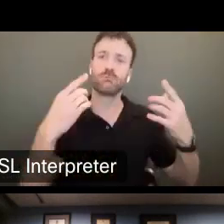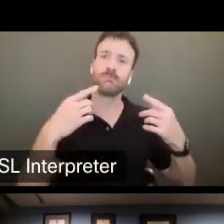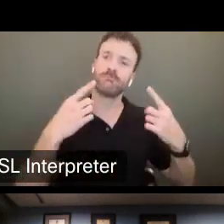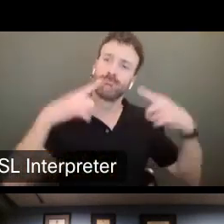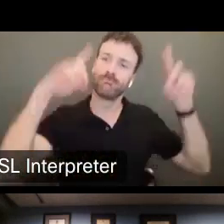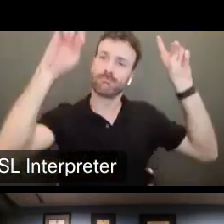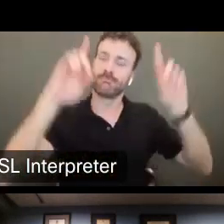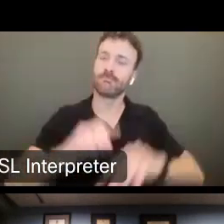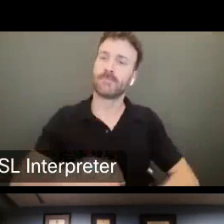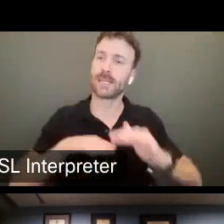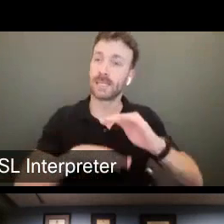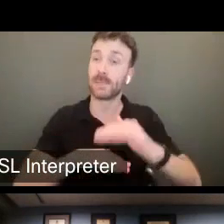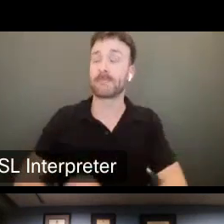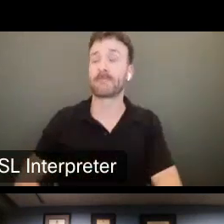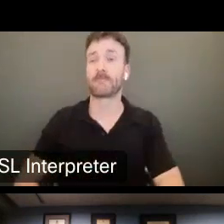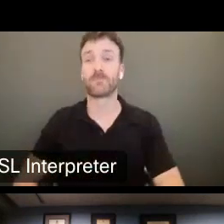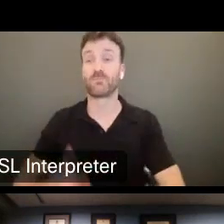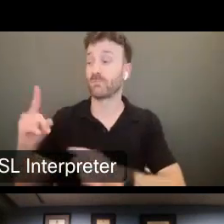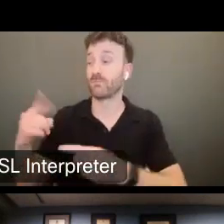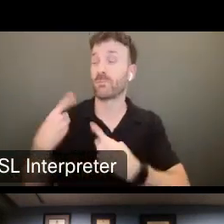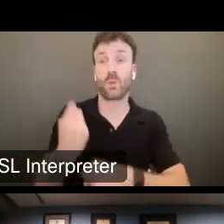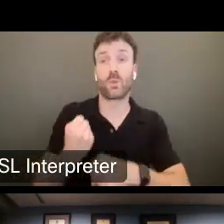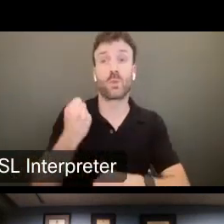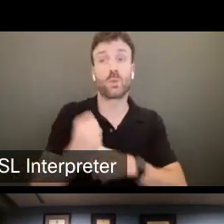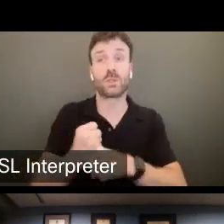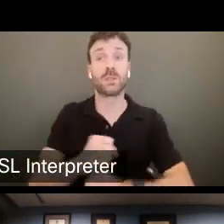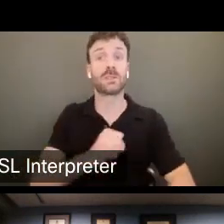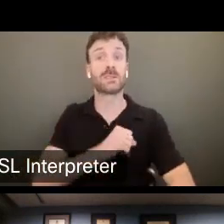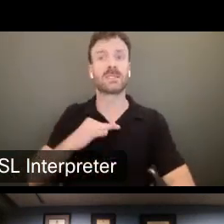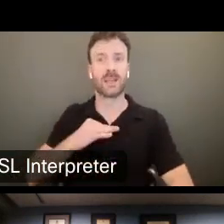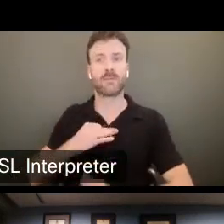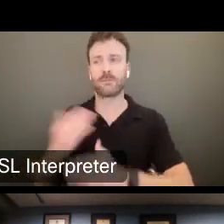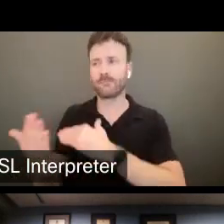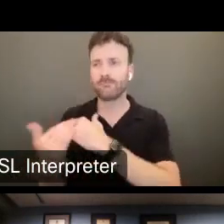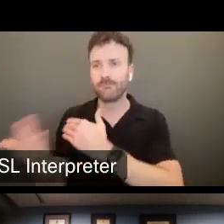Over the past year, staff consulted with key stakeholders in the accessibility and cycling